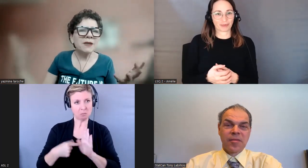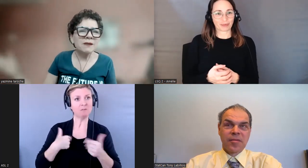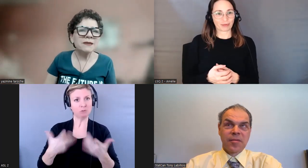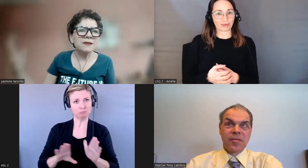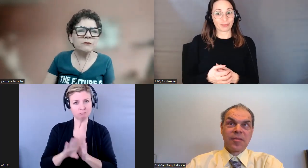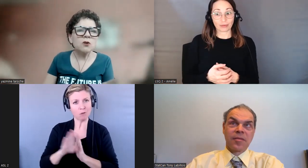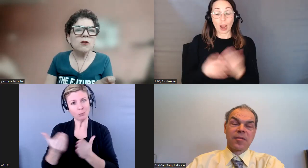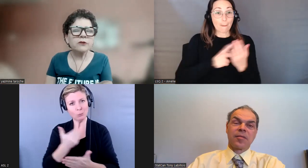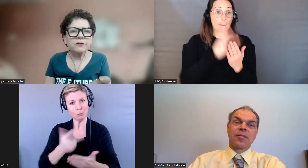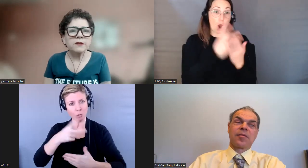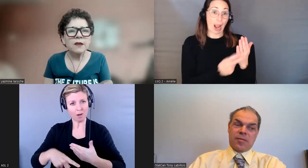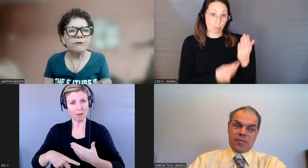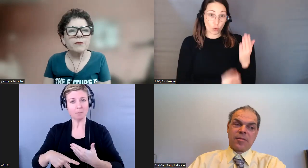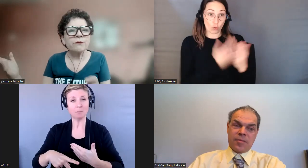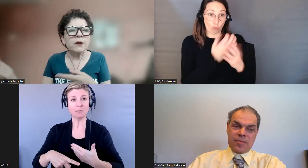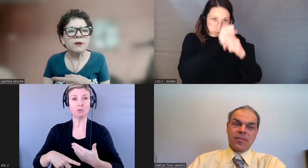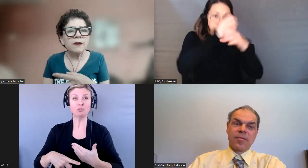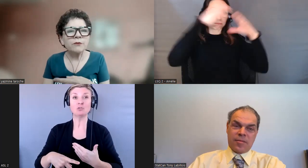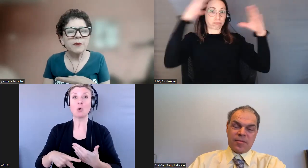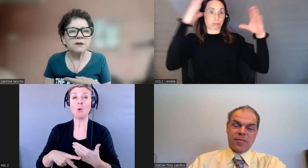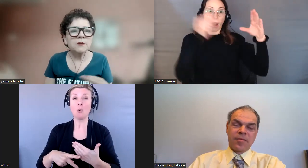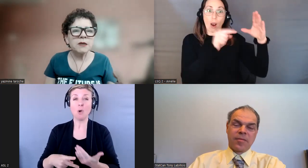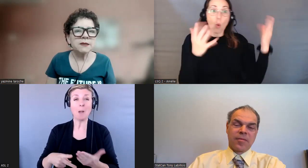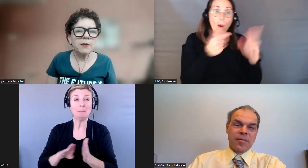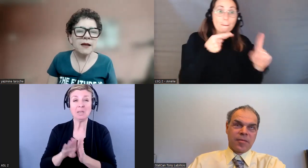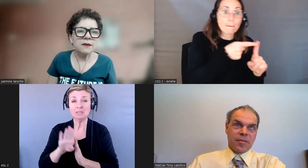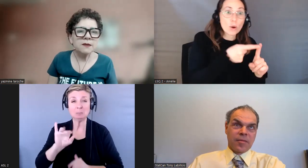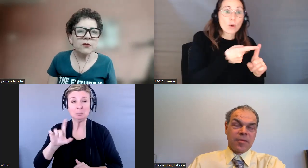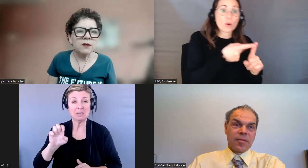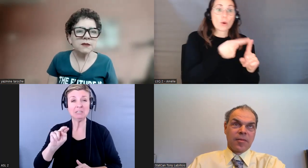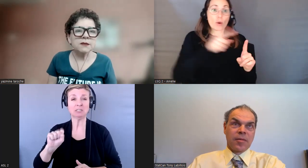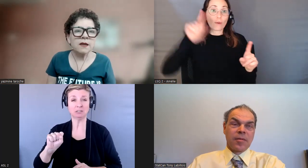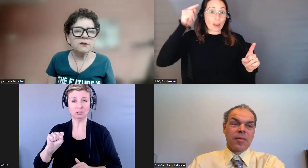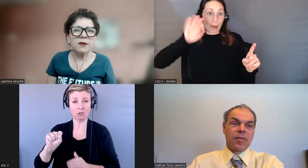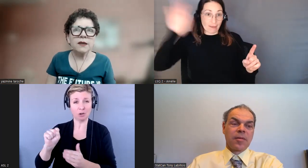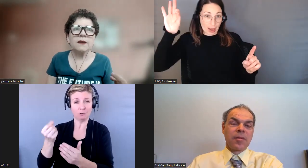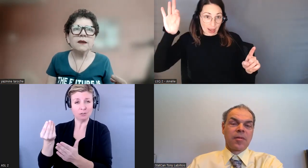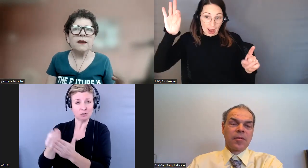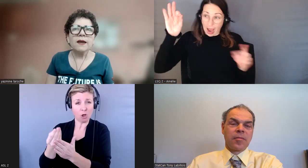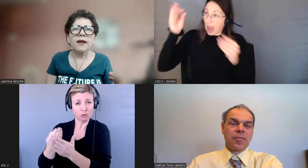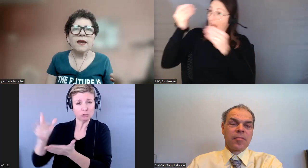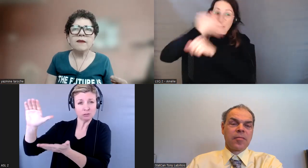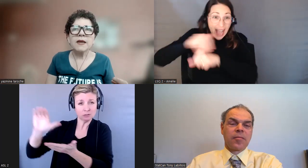billions of dollars from the federal government to municipalities across this country and